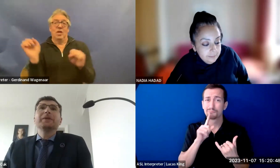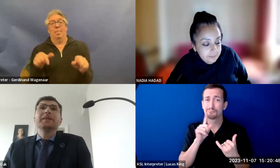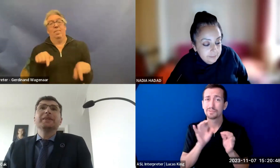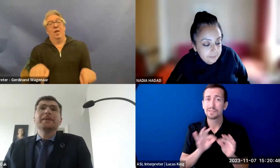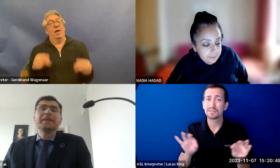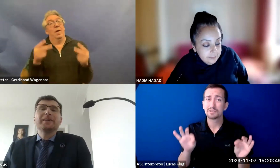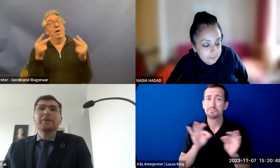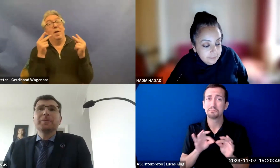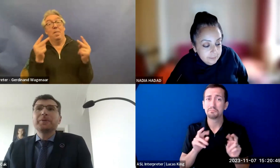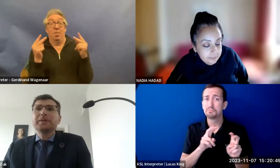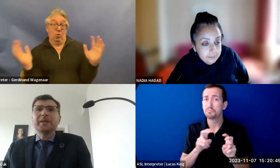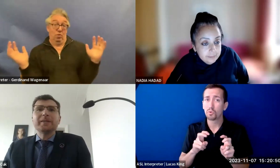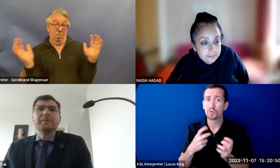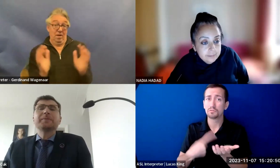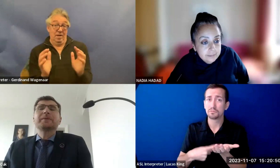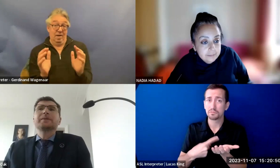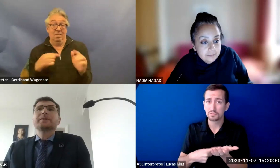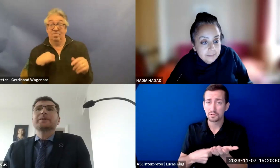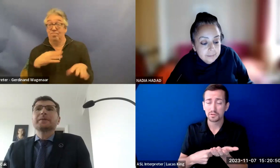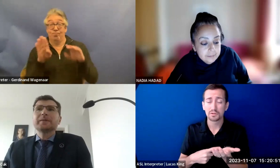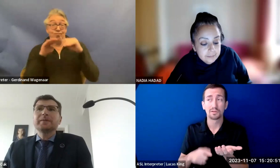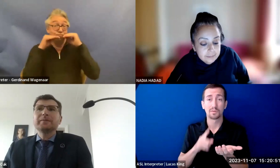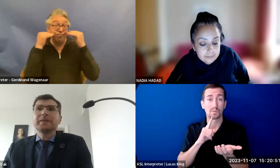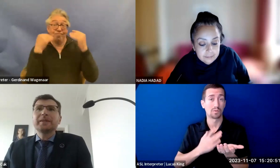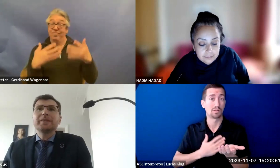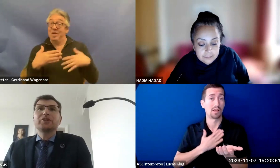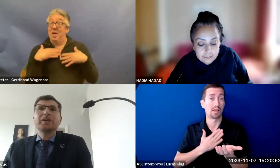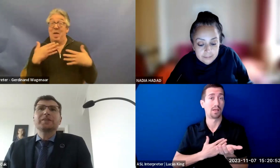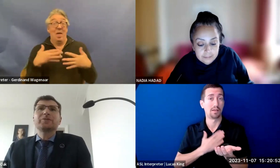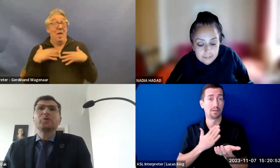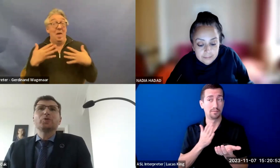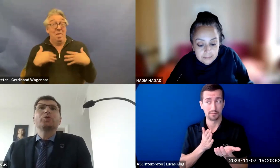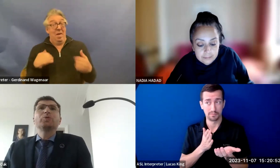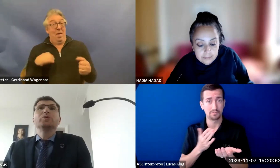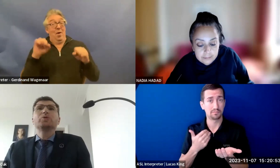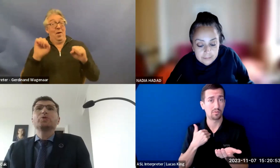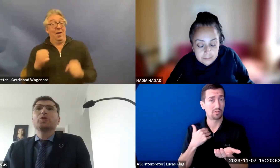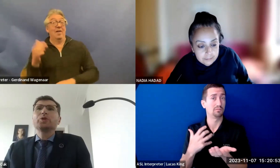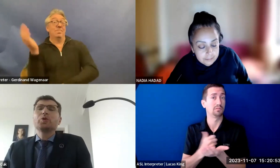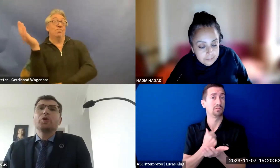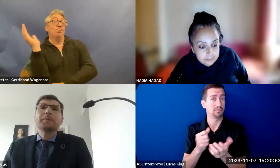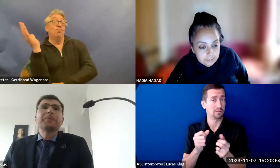and I'm very pleased to have the chance to join you all.